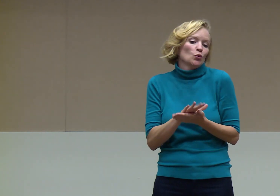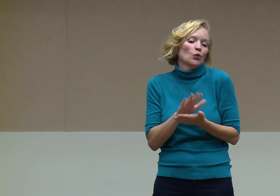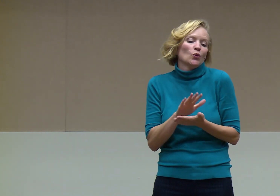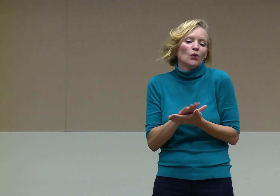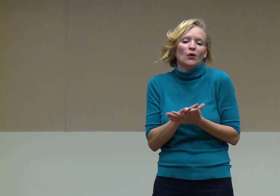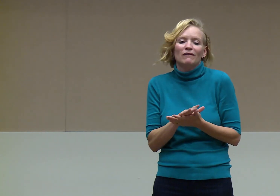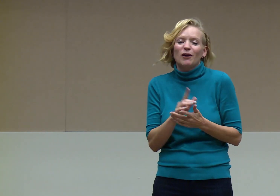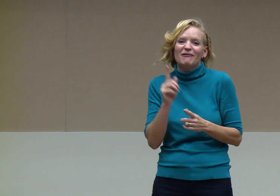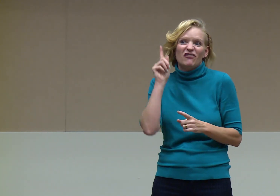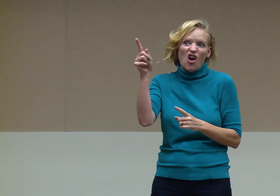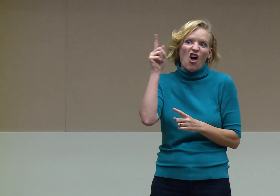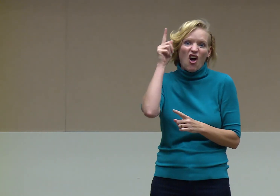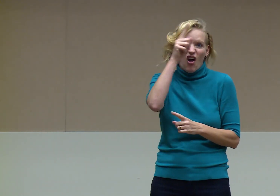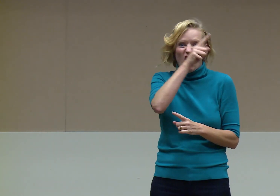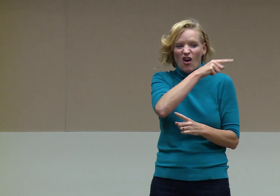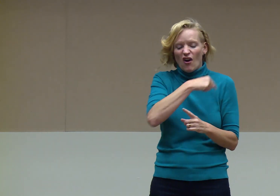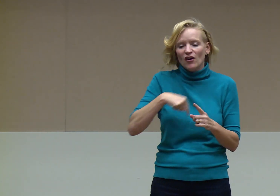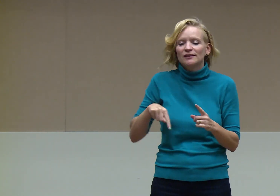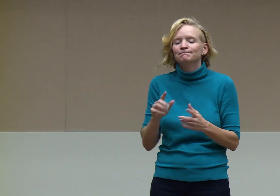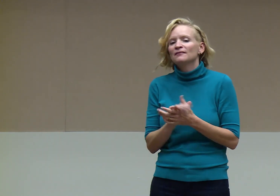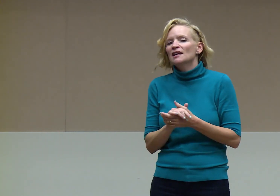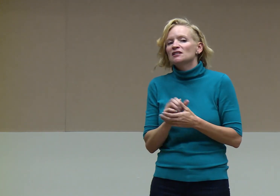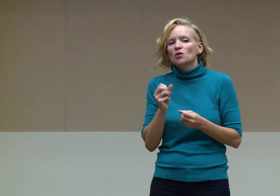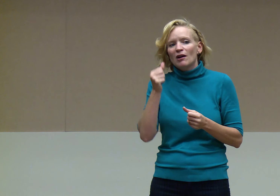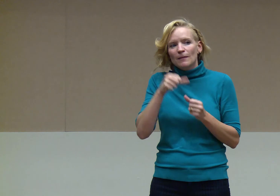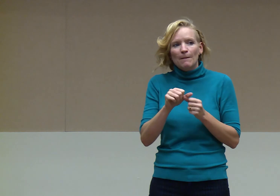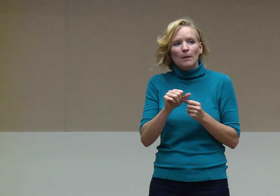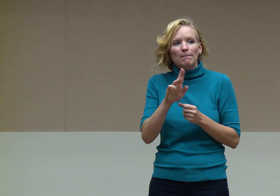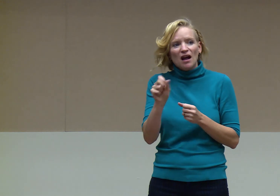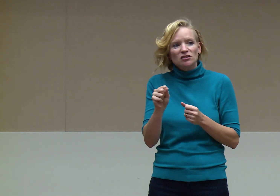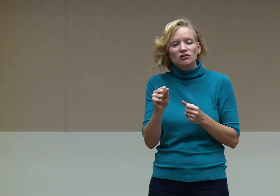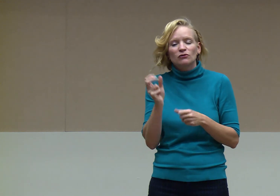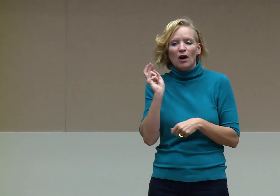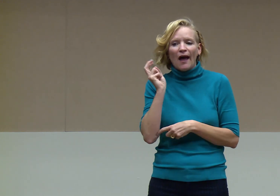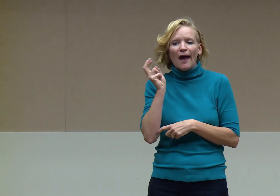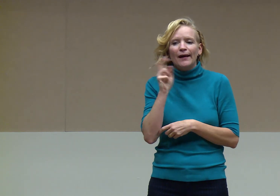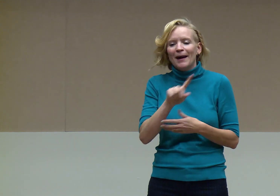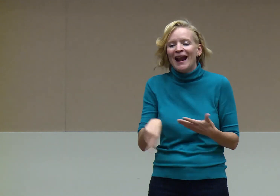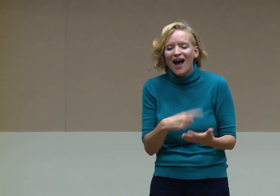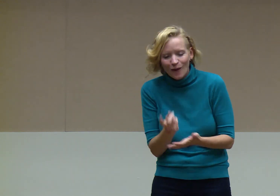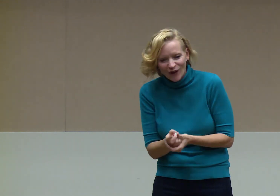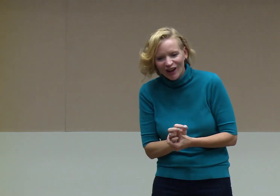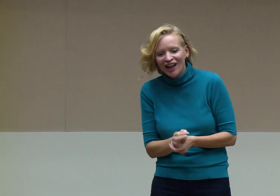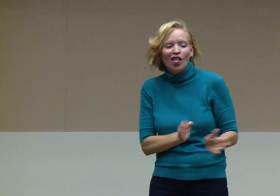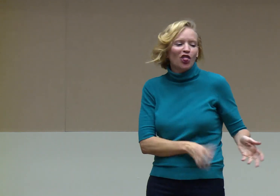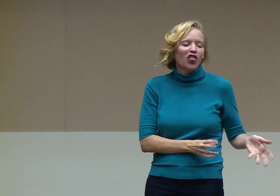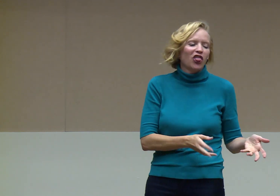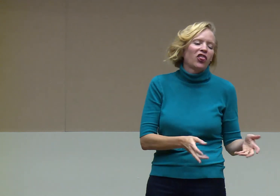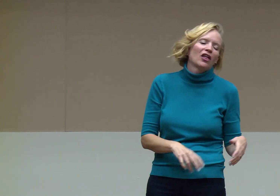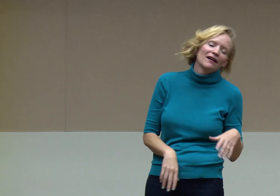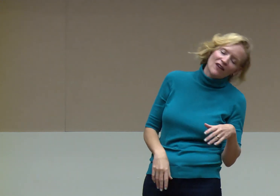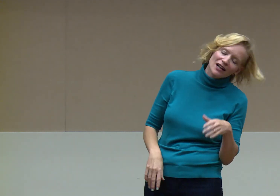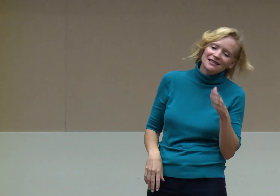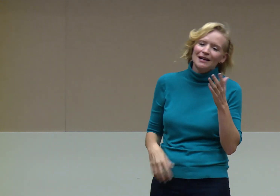to one school, and we were coming from all over the place. So I remember that the bus was probably about an hour every day.